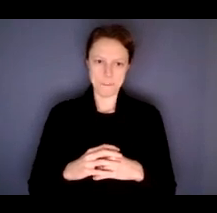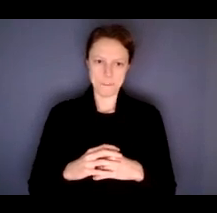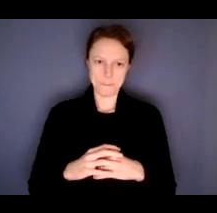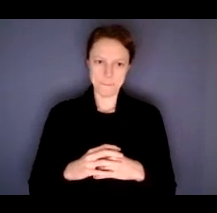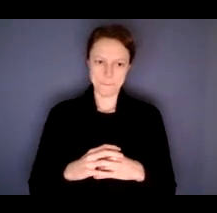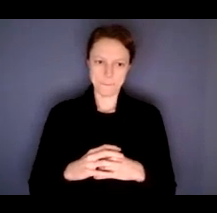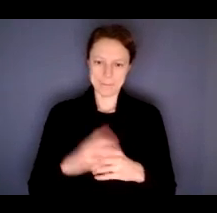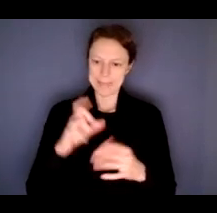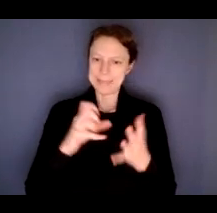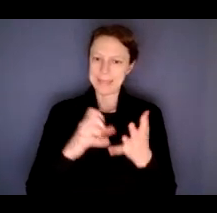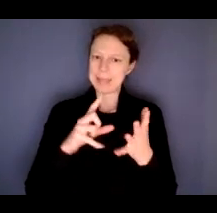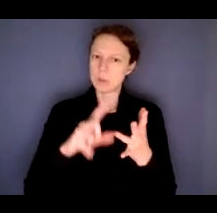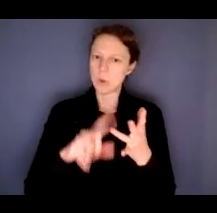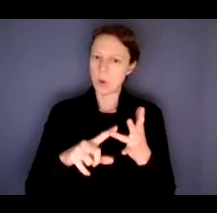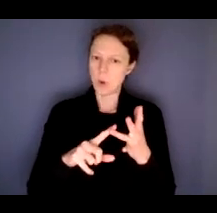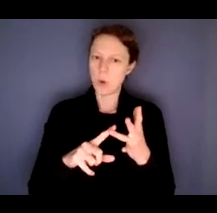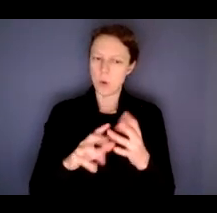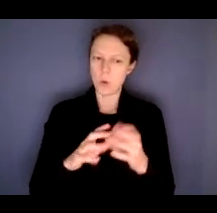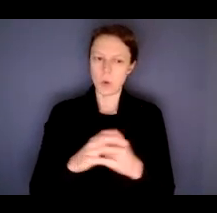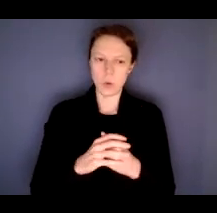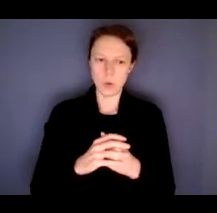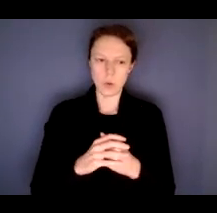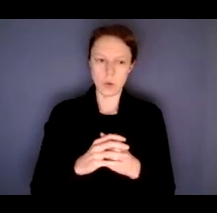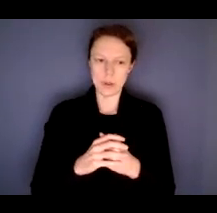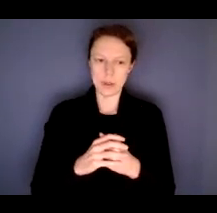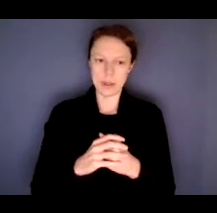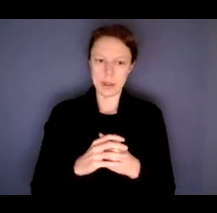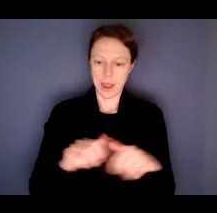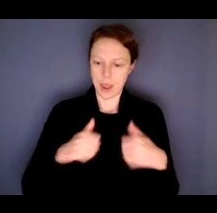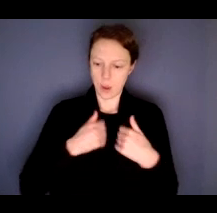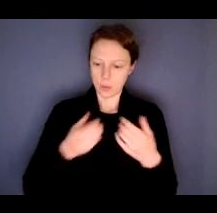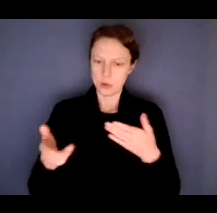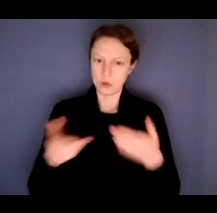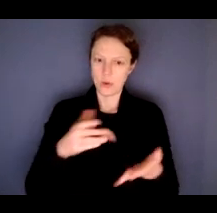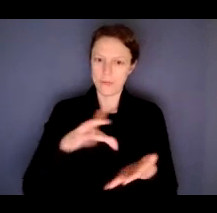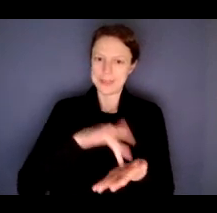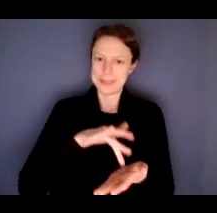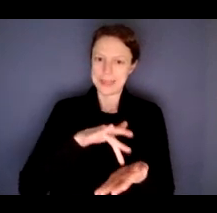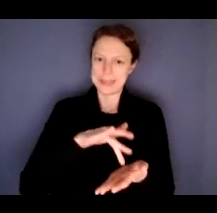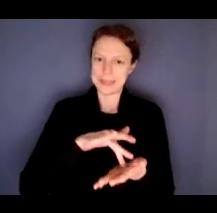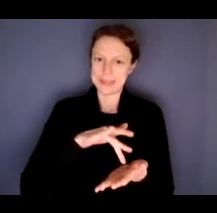you'll see that in our service centres most service centres, and I say most because not